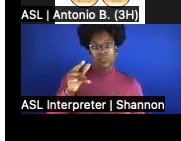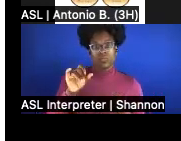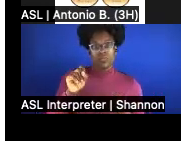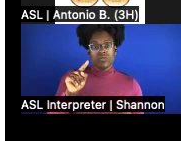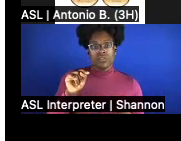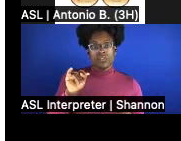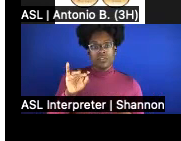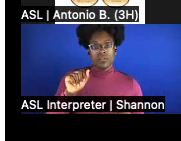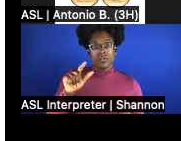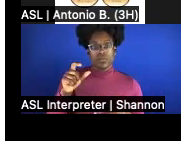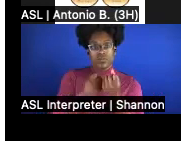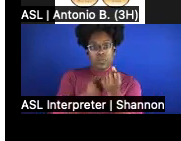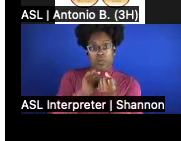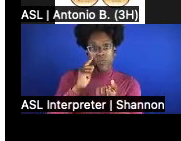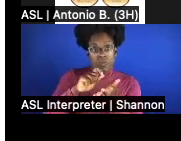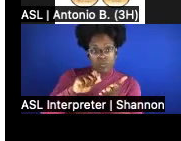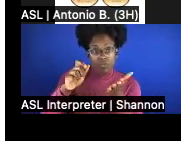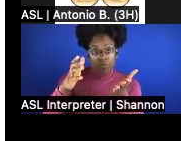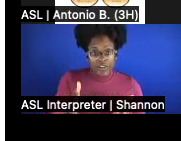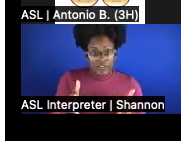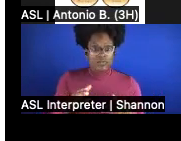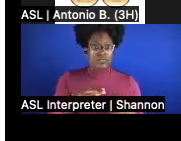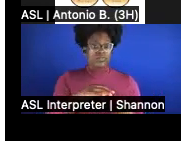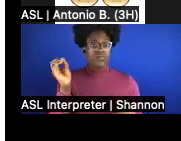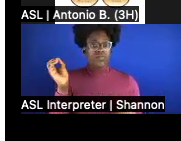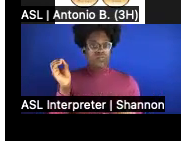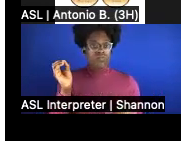believe served to cultivate an asynchronous environment of inclusion and accessibility.